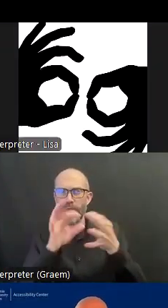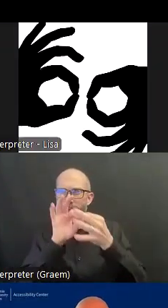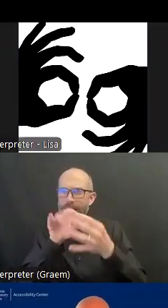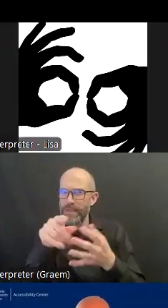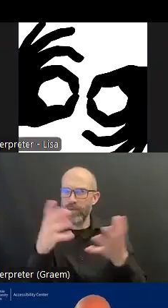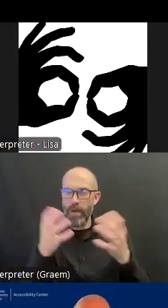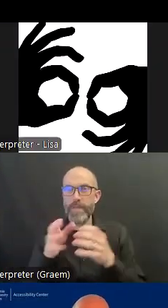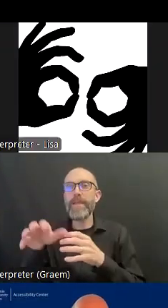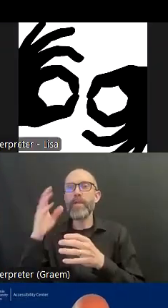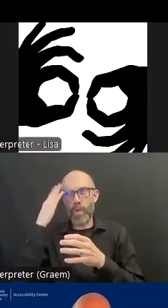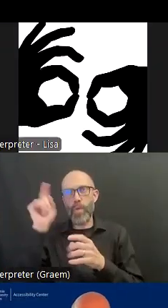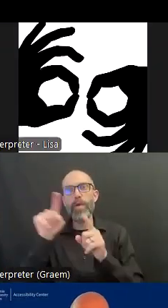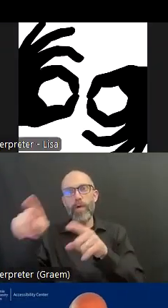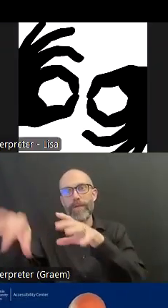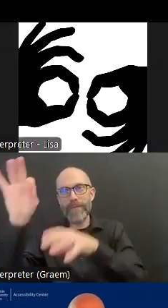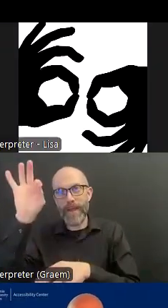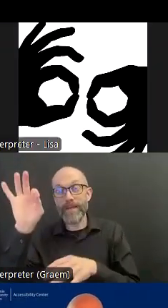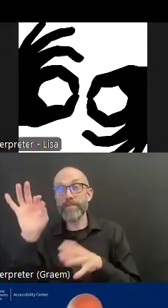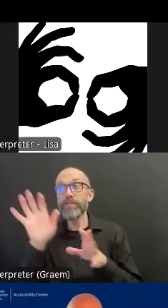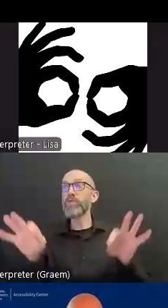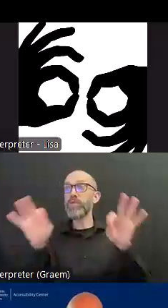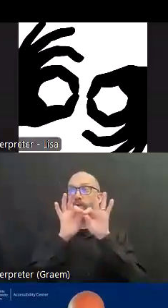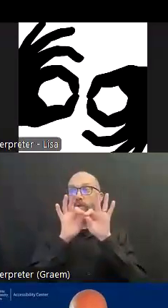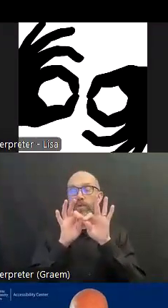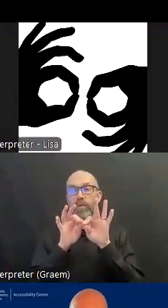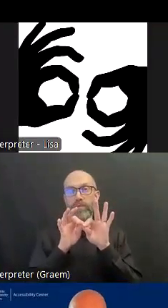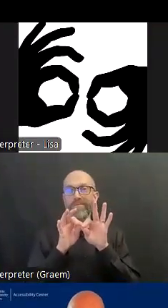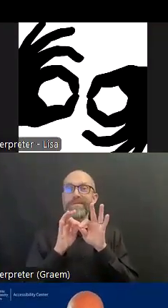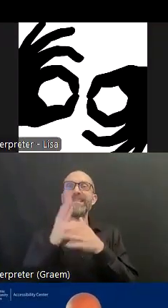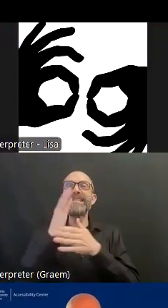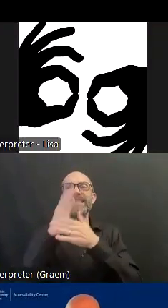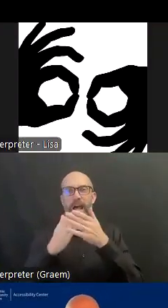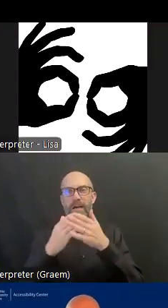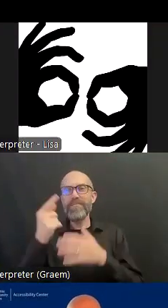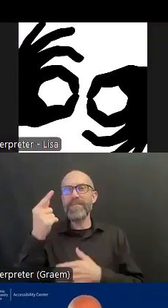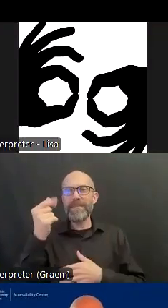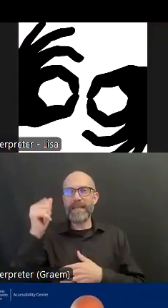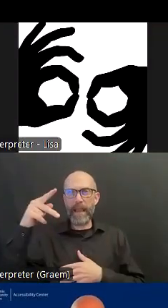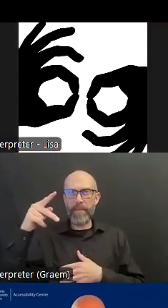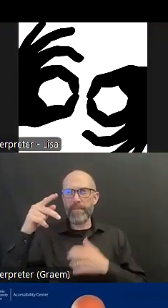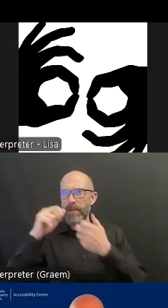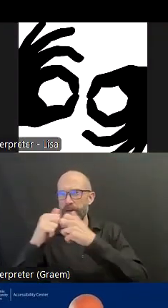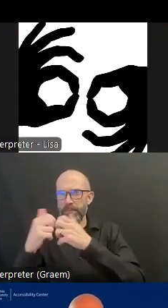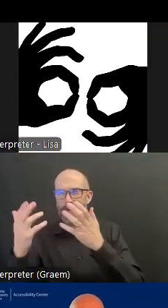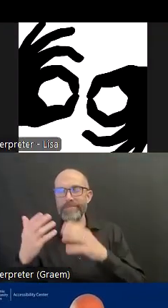And this can be really critical because, again, some of those gaps are the frontline workers, whether it's